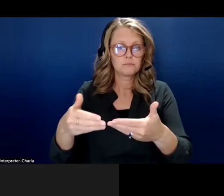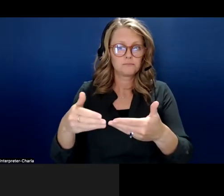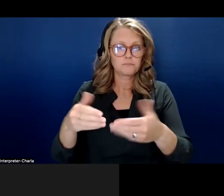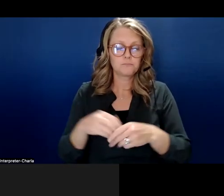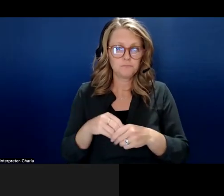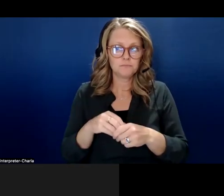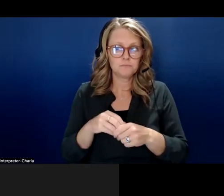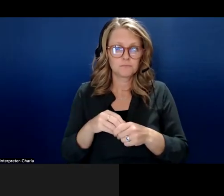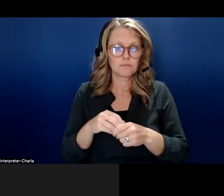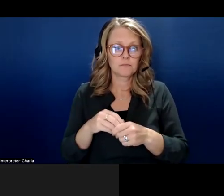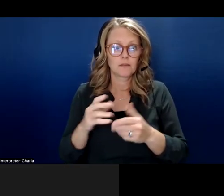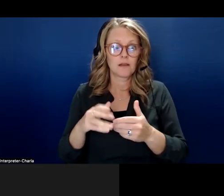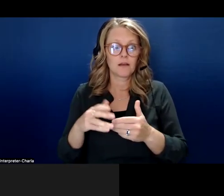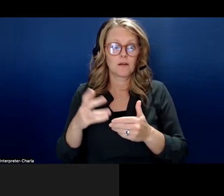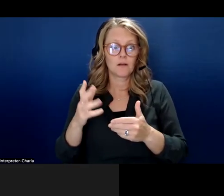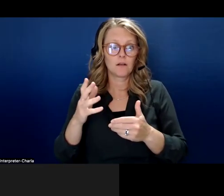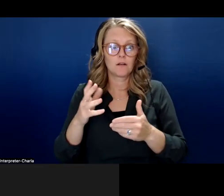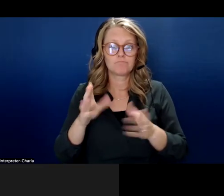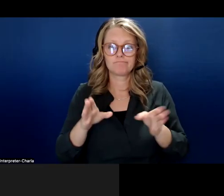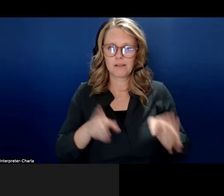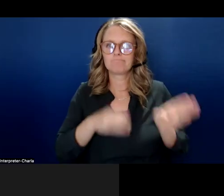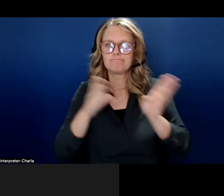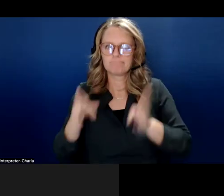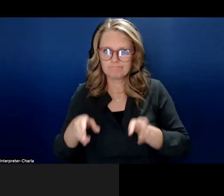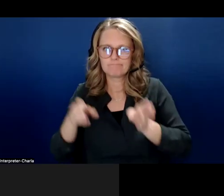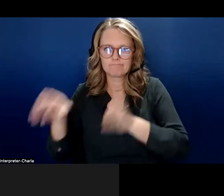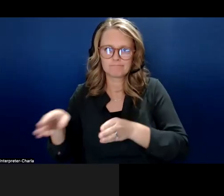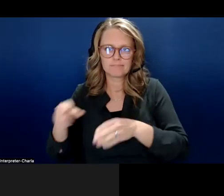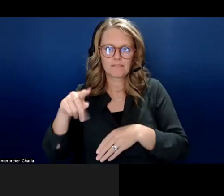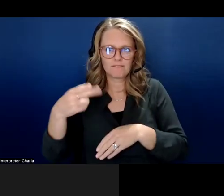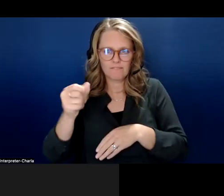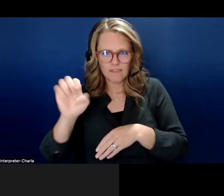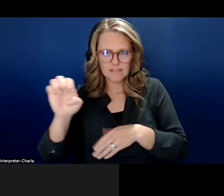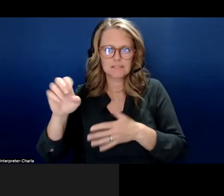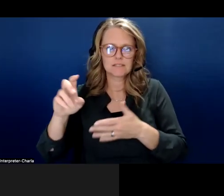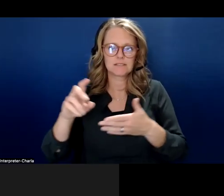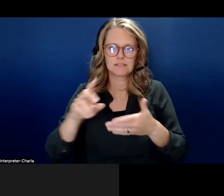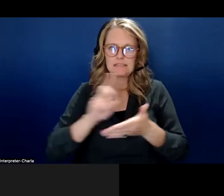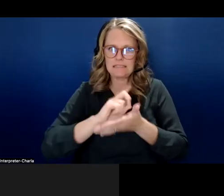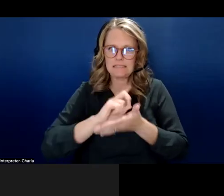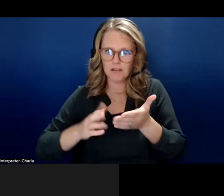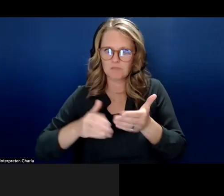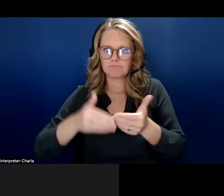the next design phase and then getting into and preparing for construction,